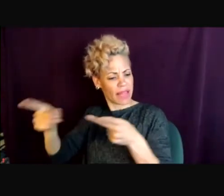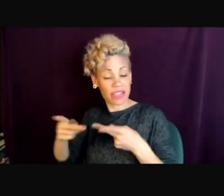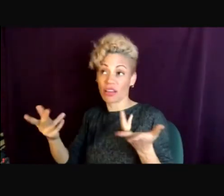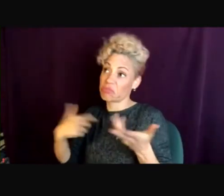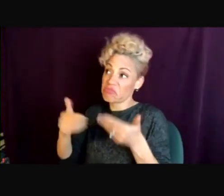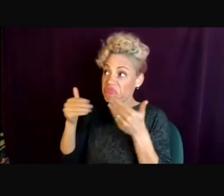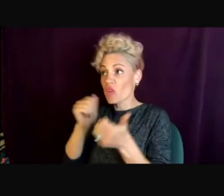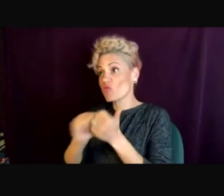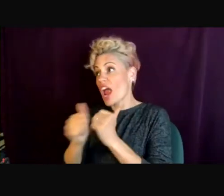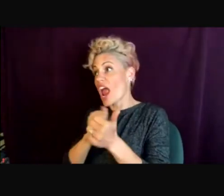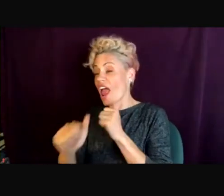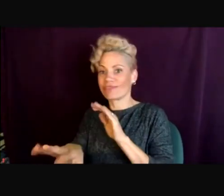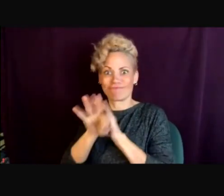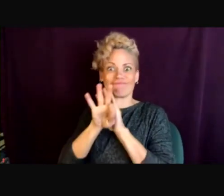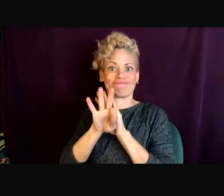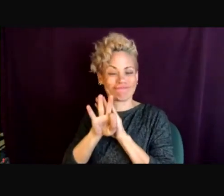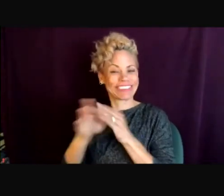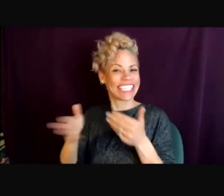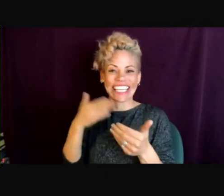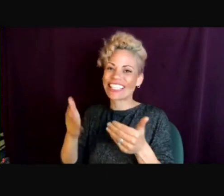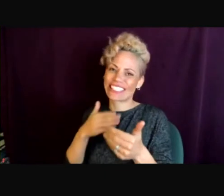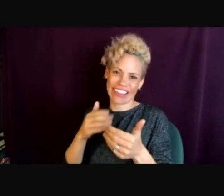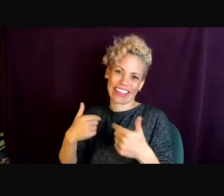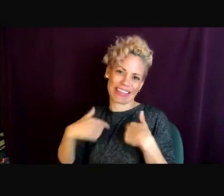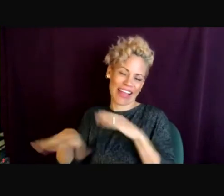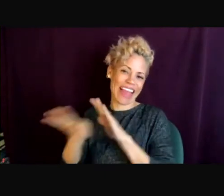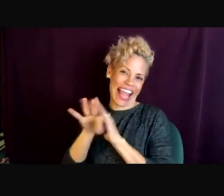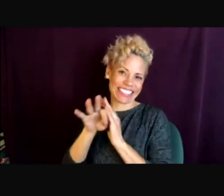During the campaign, my opponent